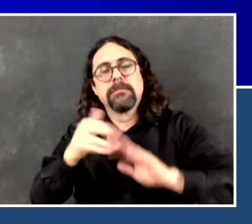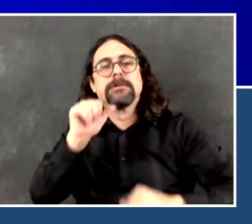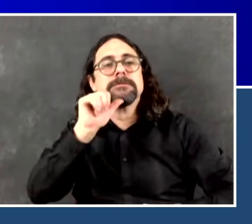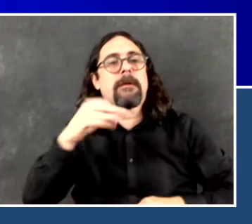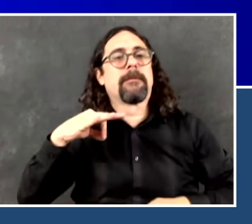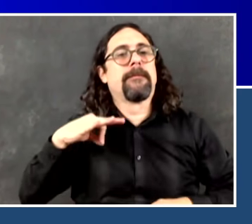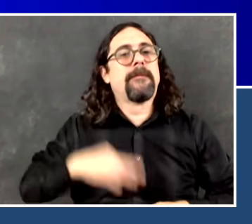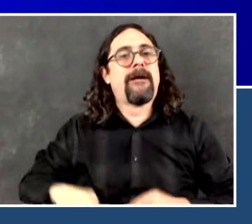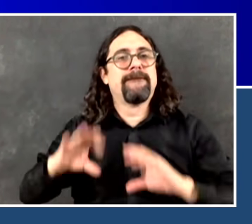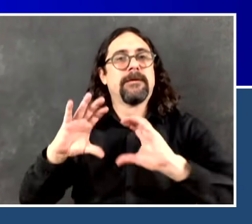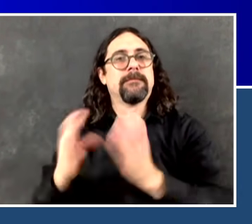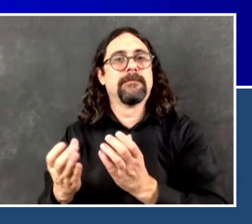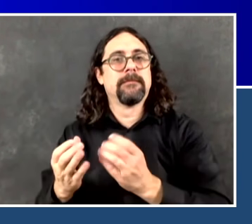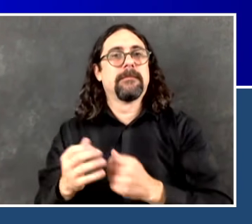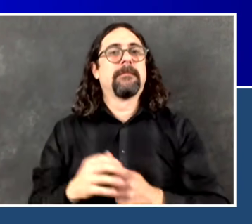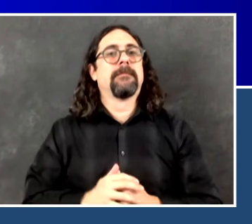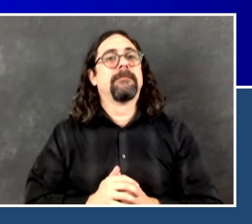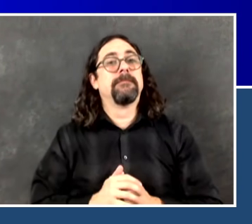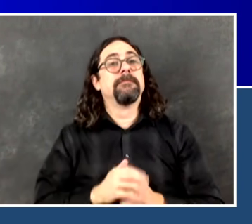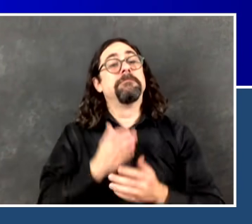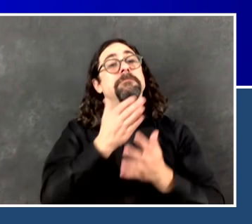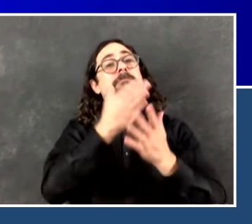AMAZING